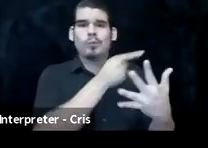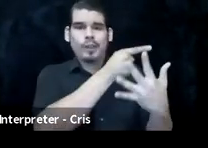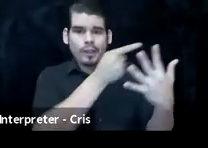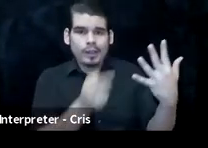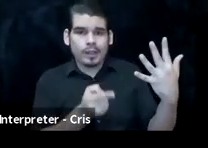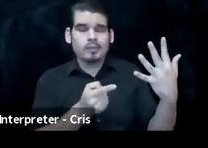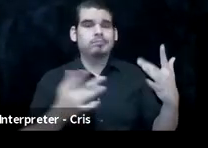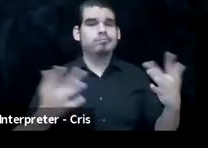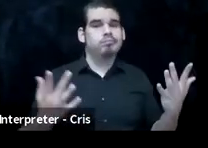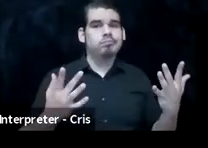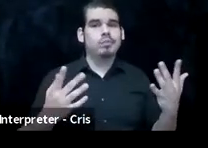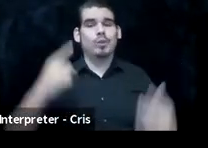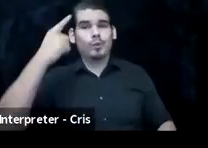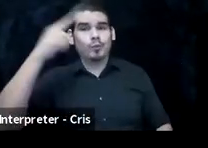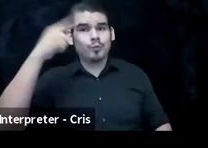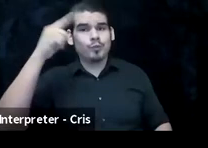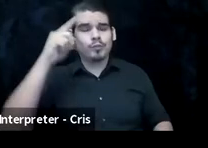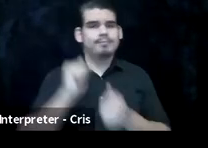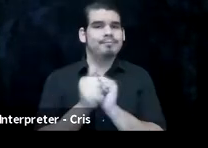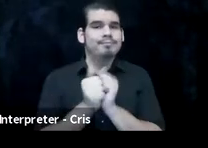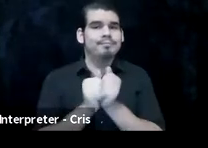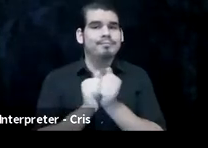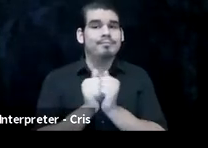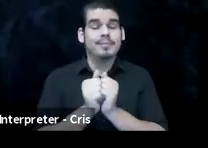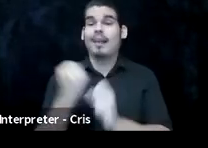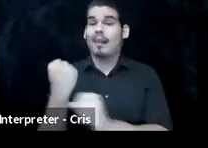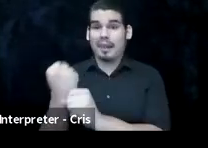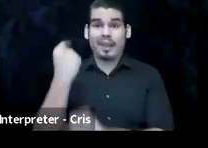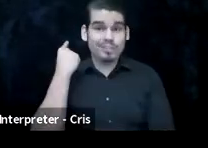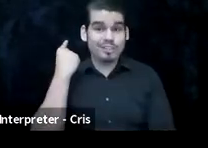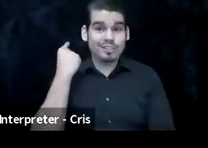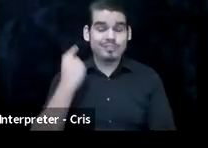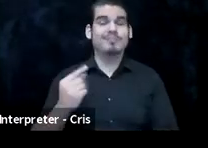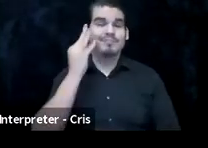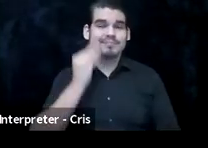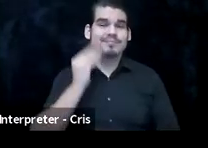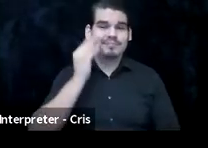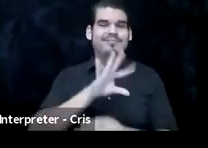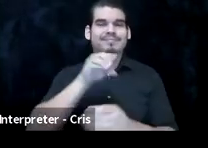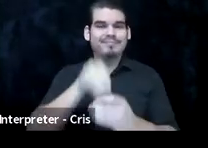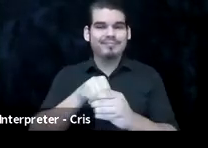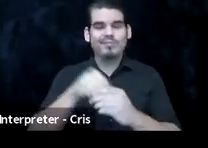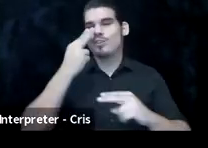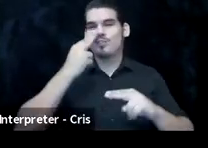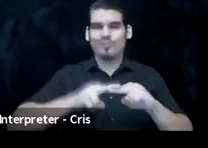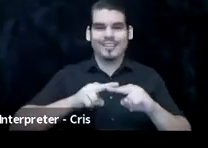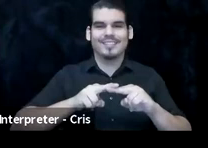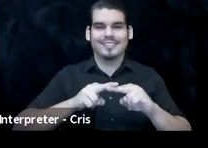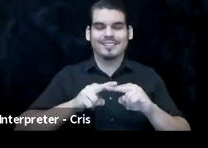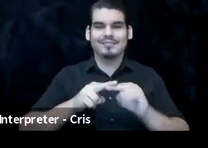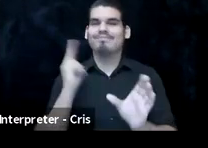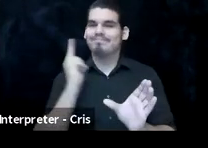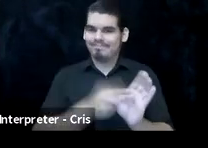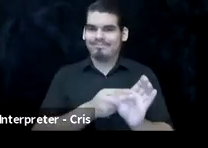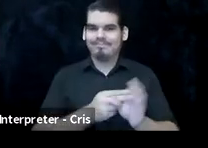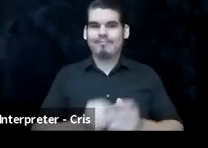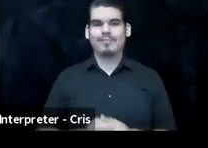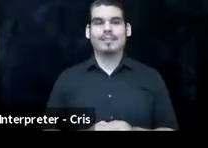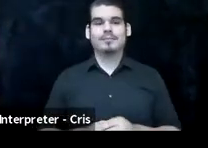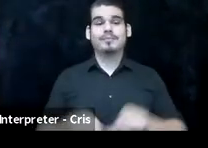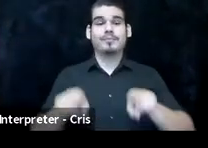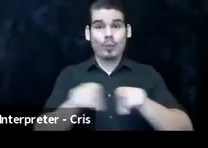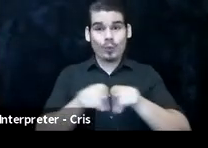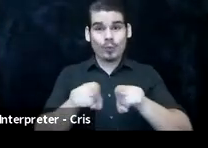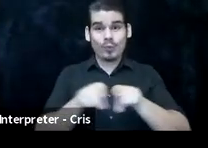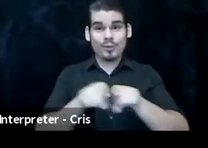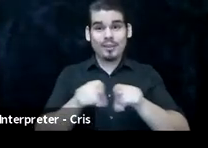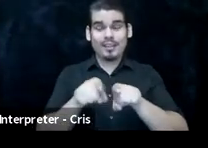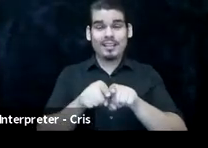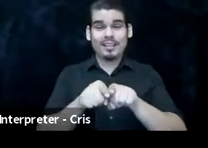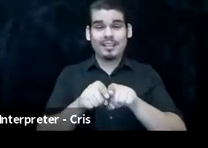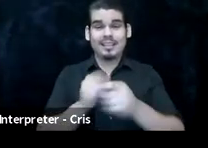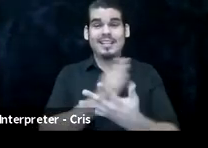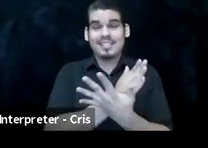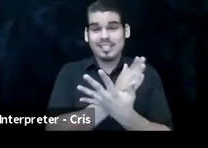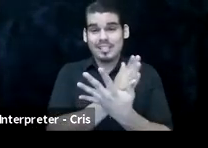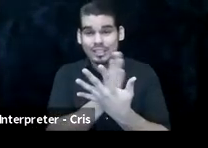Katherine Squire: I myself got to participate in that last year, so it's just really fun time to attend and, lastly, we also have a series of workshops going on just on different topics that pertain to student leaders.